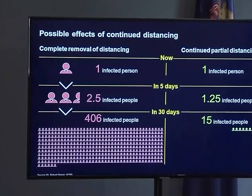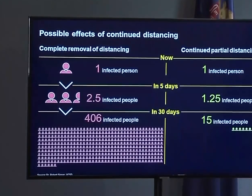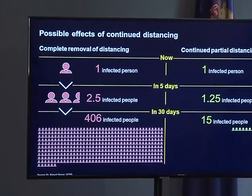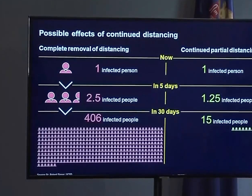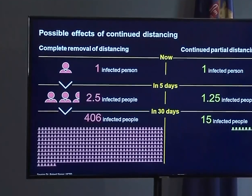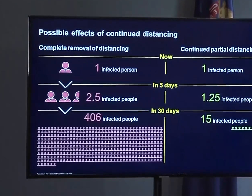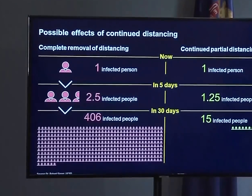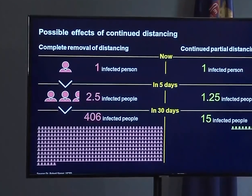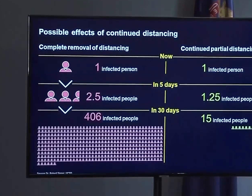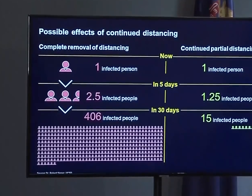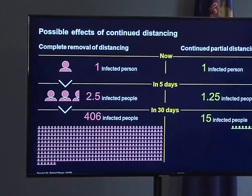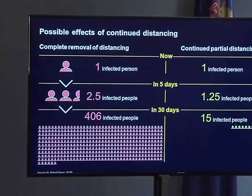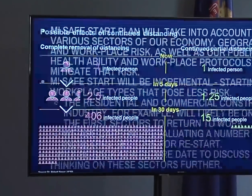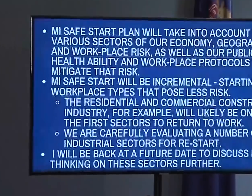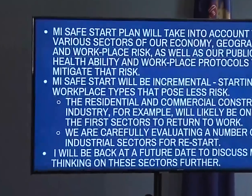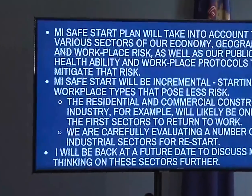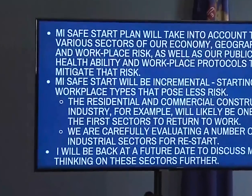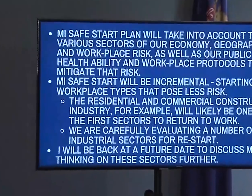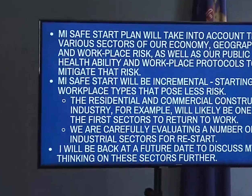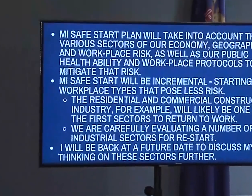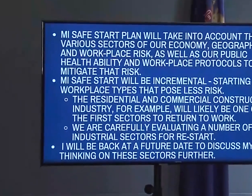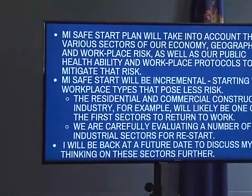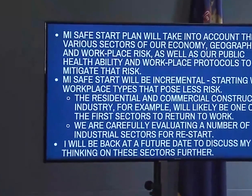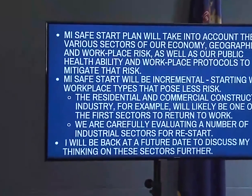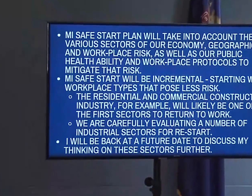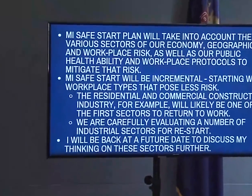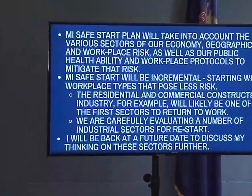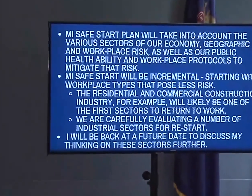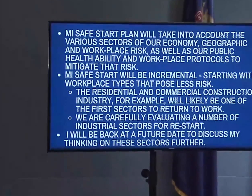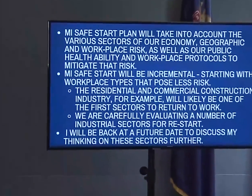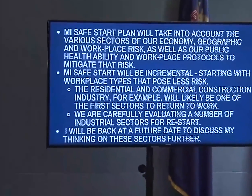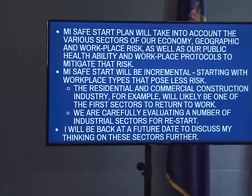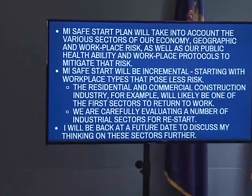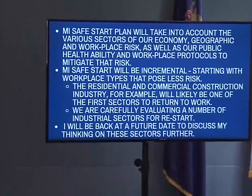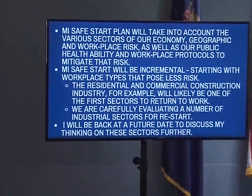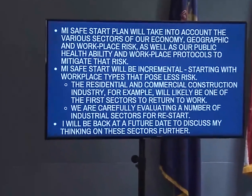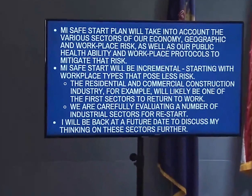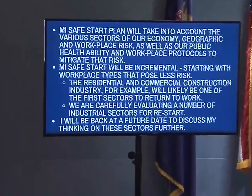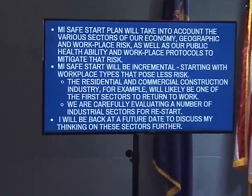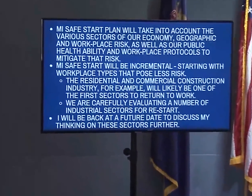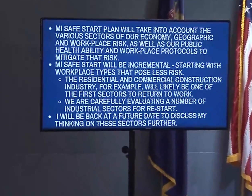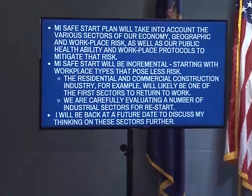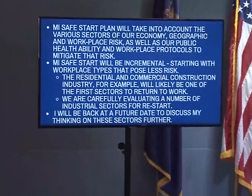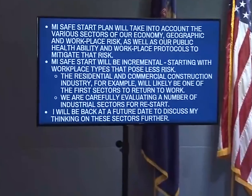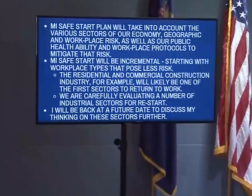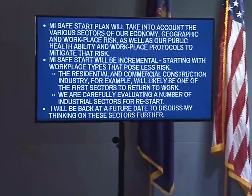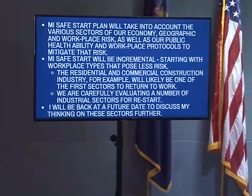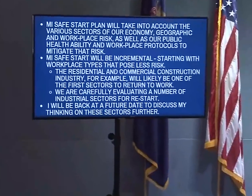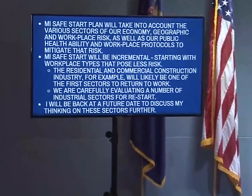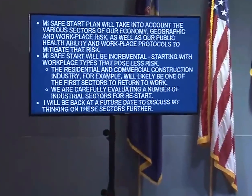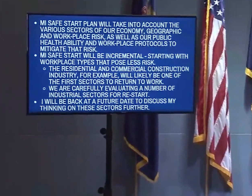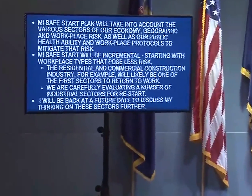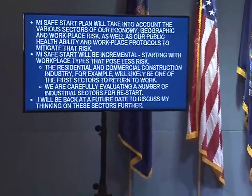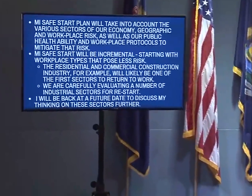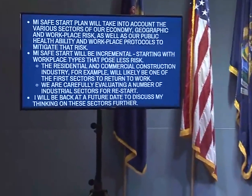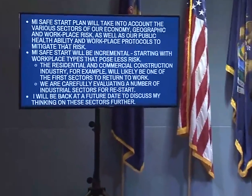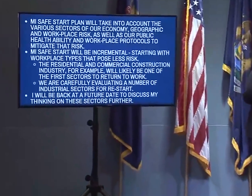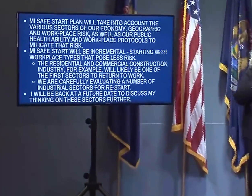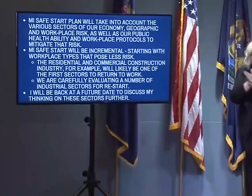RECOMMENDATIONS ON WHICH WORK PLACES PRESENT THE LEAST RISK OF SPREADING COVID 19. THE MY SAFE START PLAN WILL TAKE